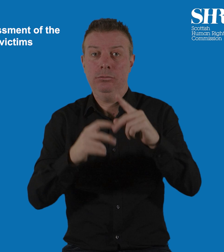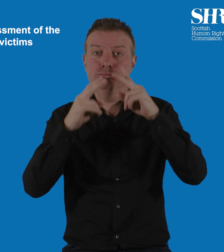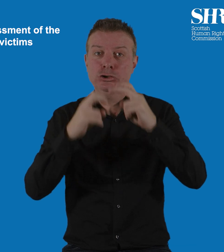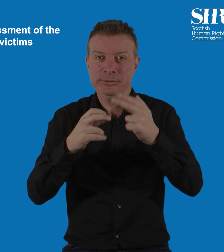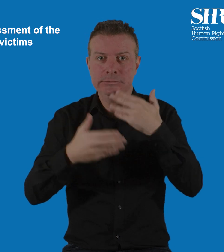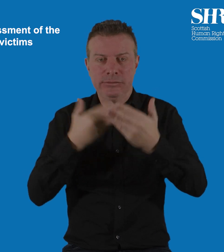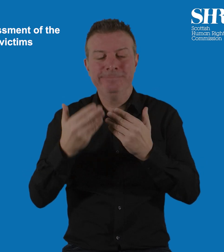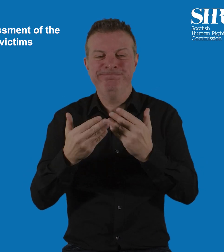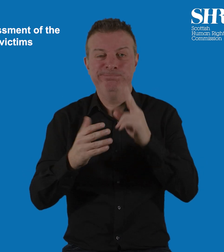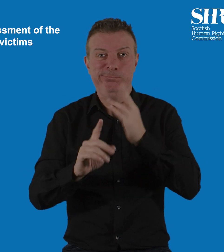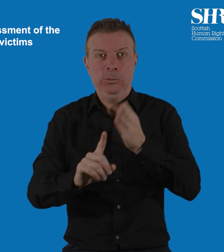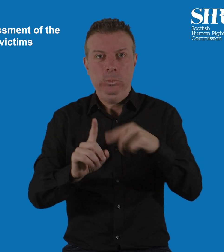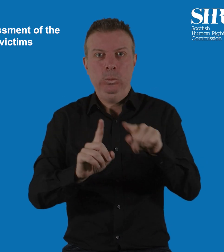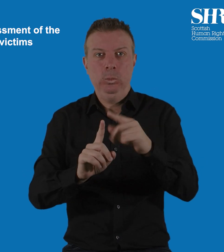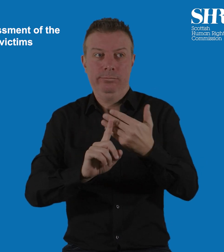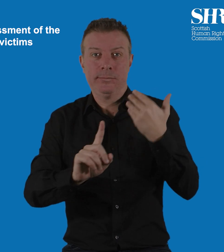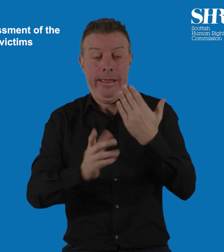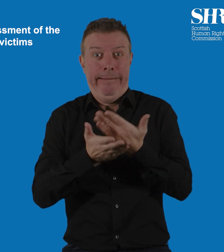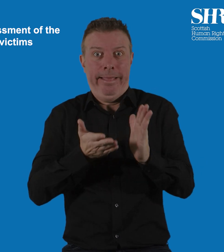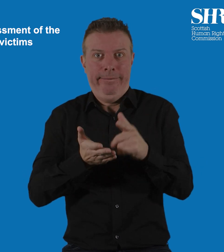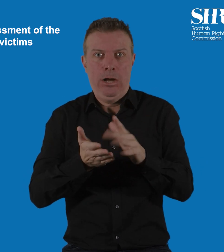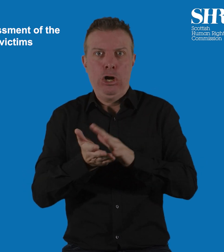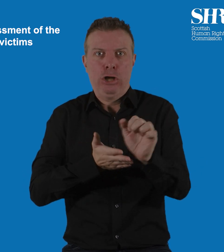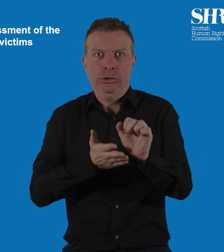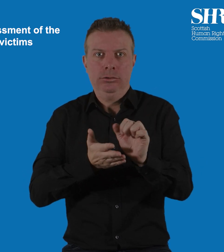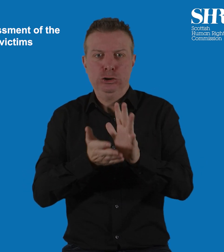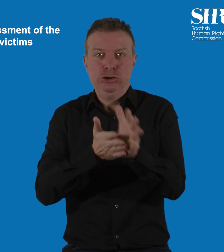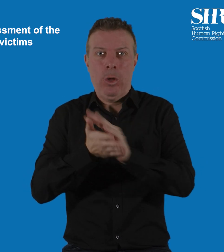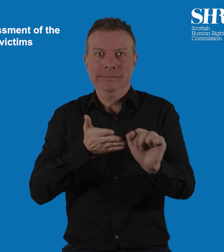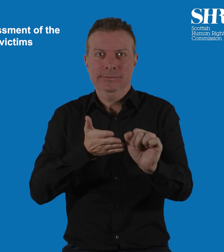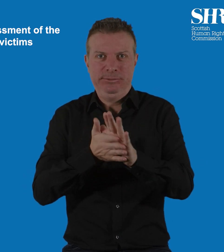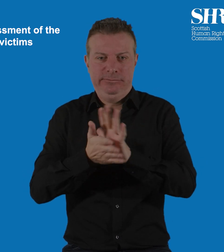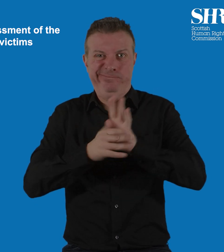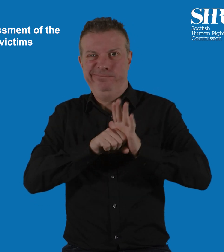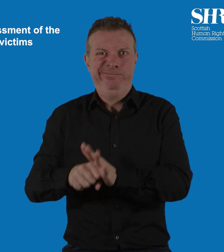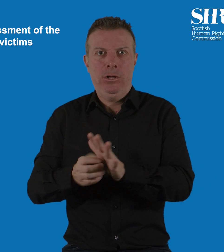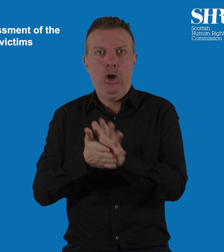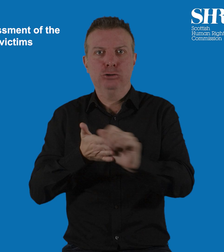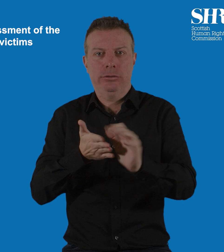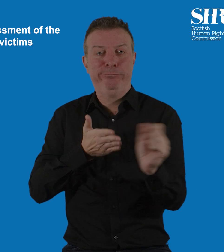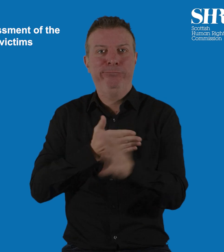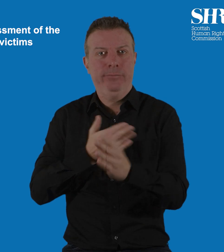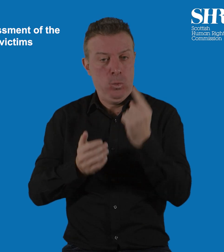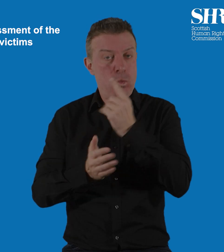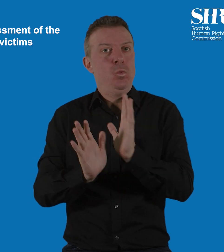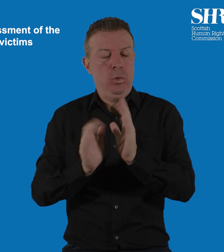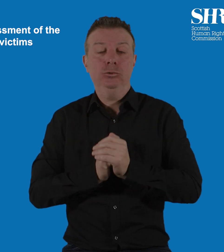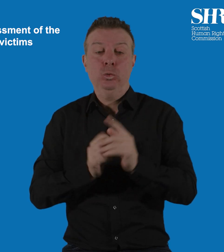The researchers described what happened as a form of “cultural genocide.”